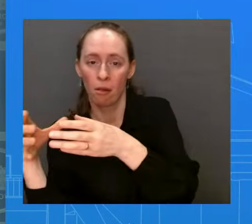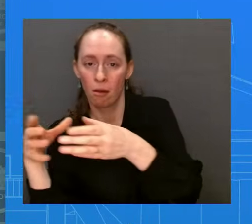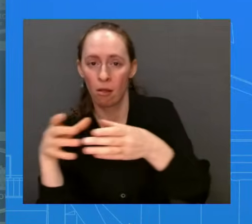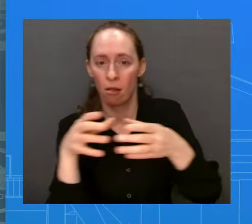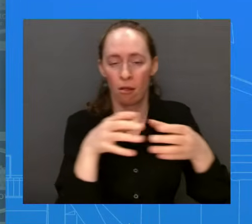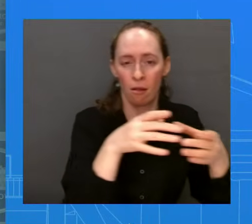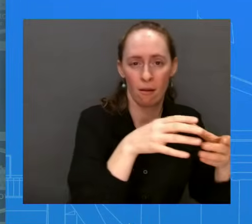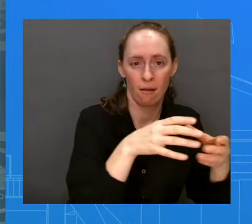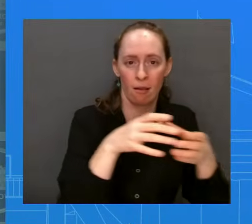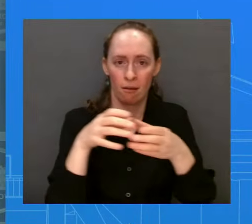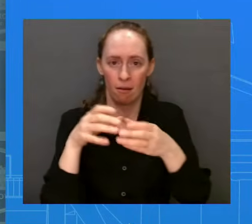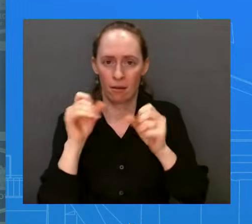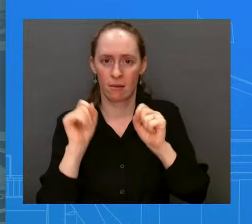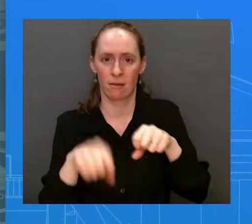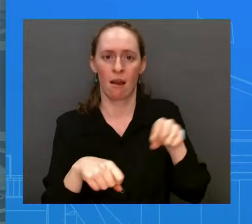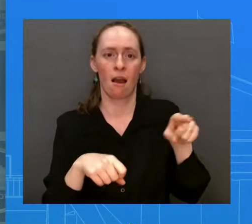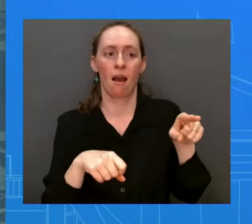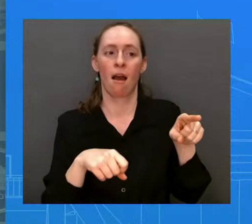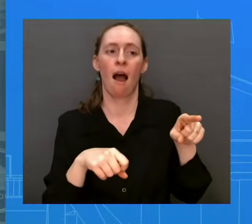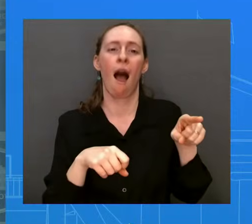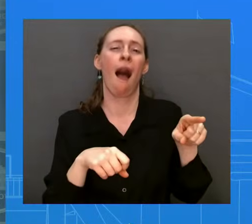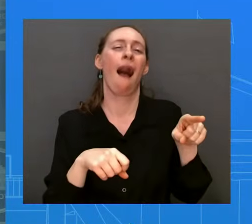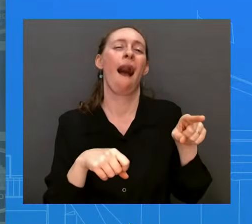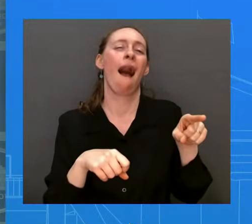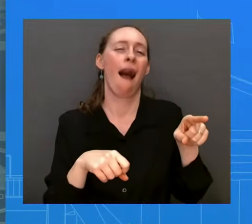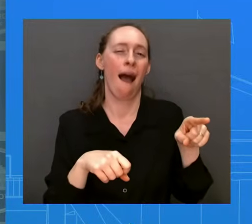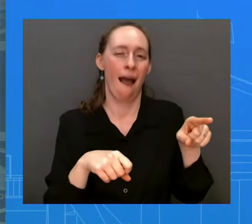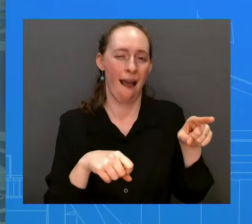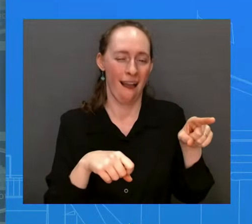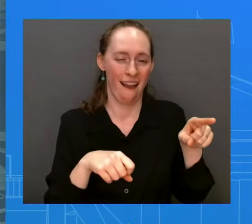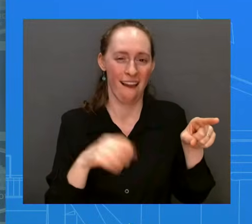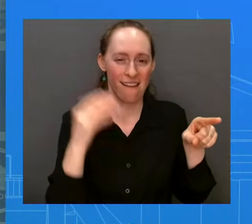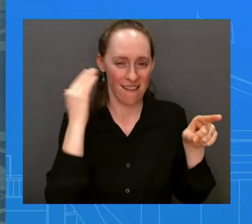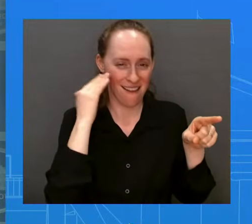These other three, they didn't have propulsion. They weren't being maneuvered. It was basically --